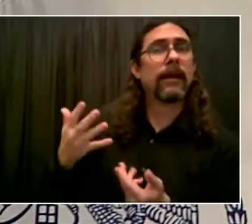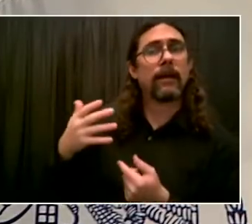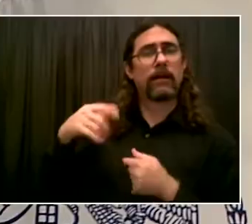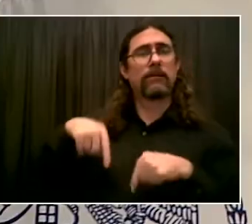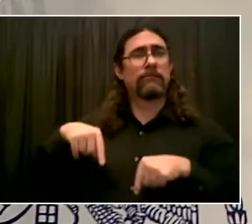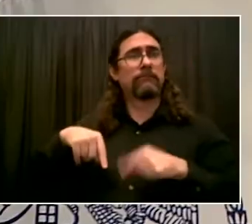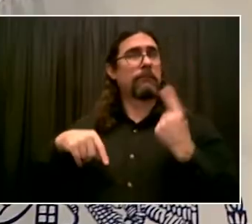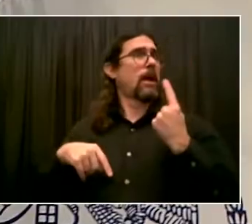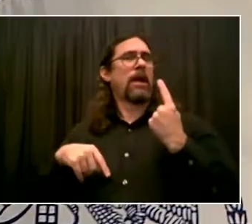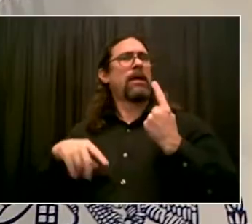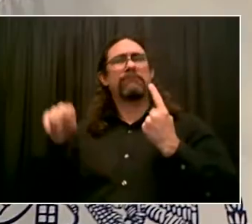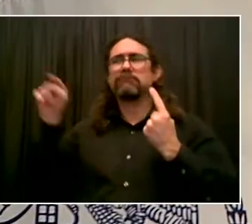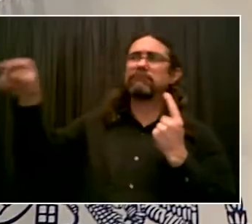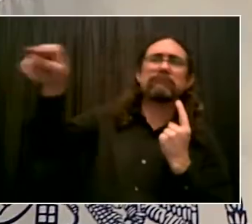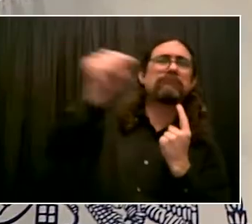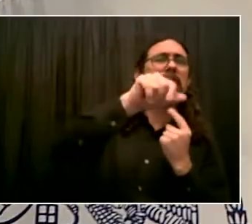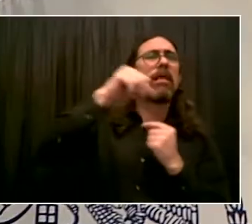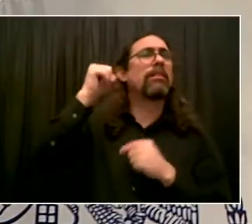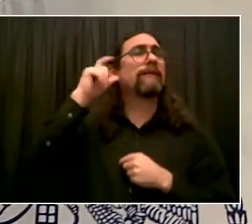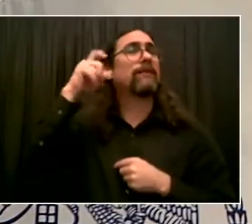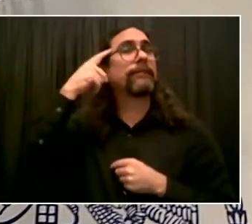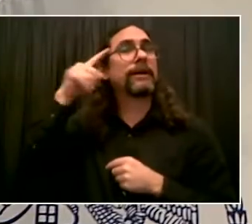FORWARD.